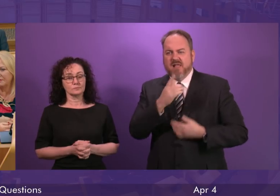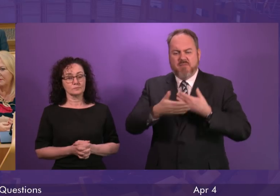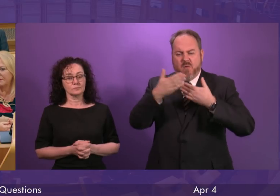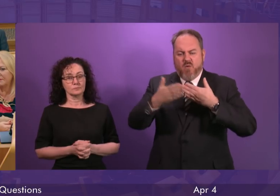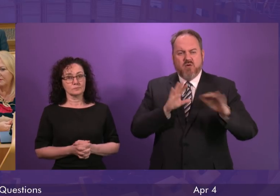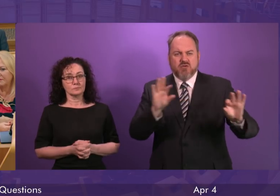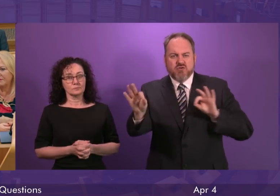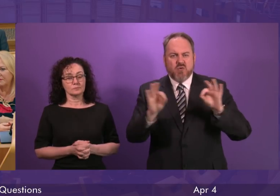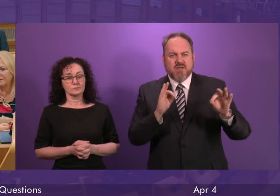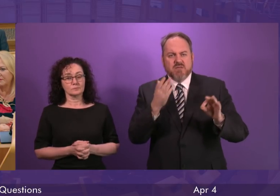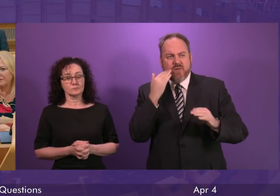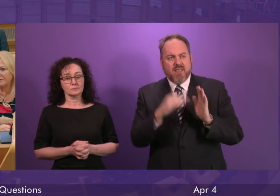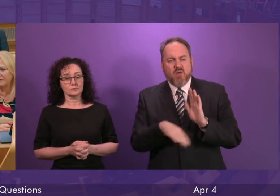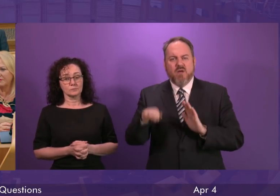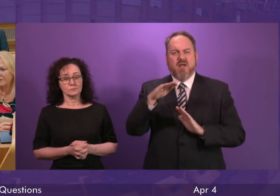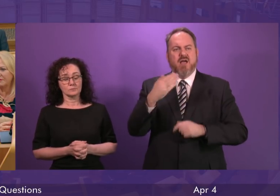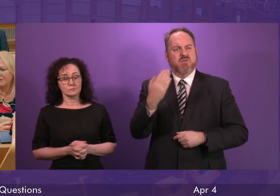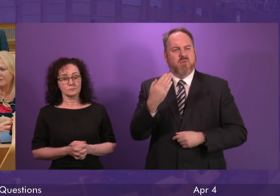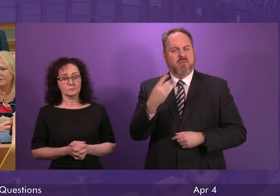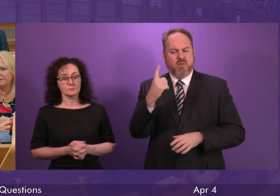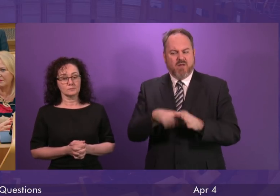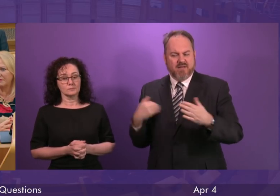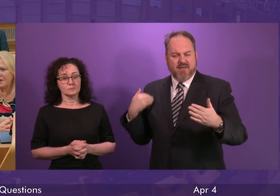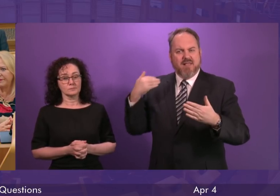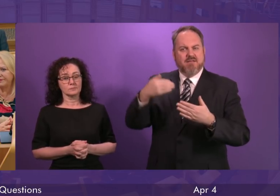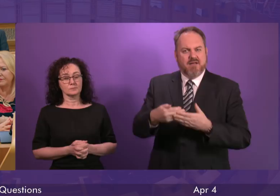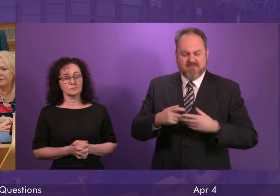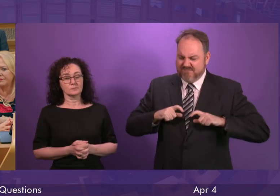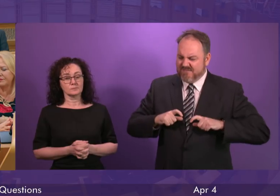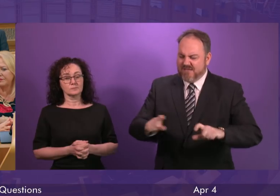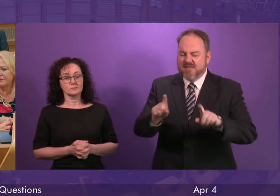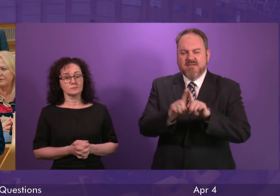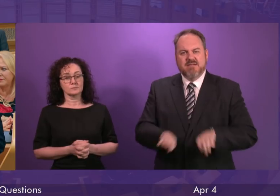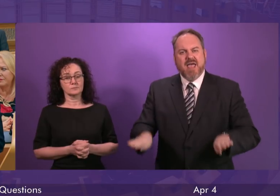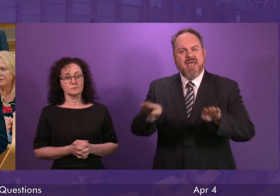to take in secondary school, yet, a year on, we are back here again. She said that education